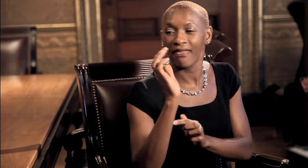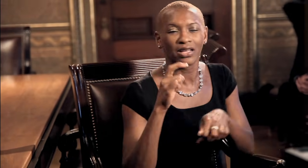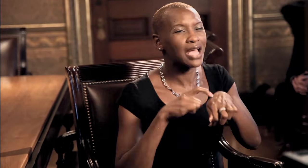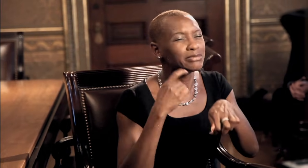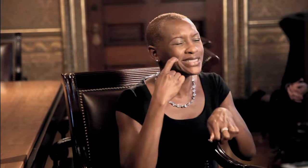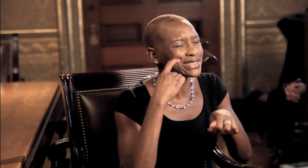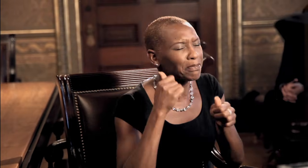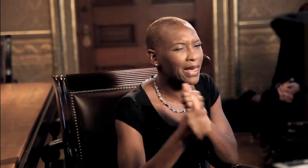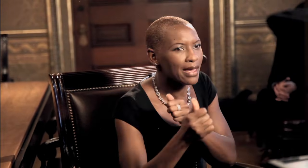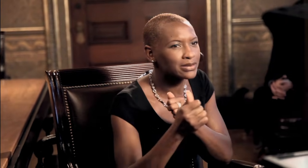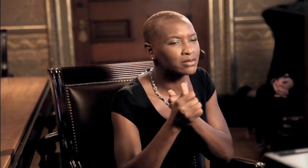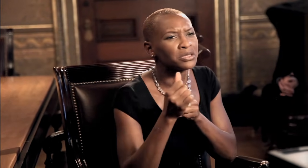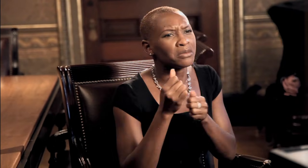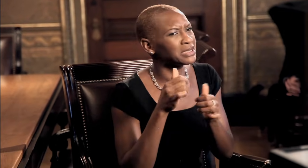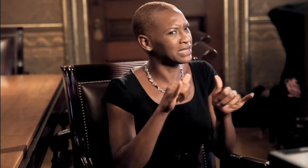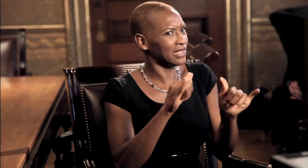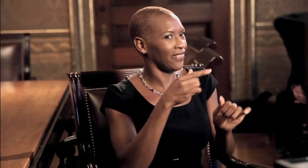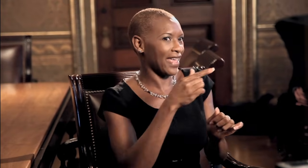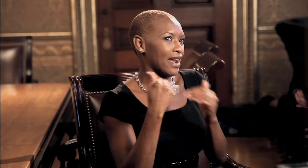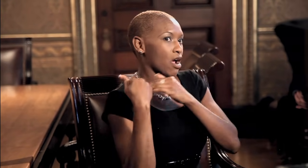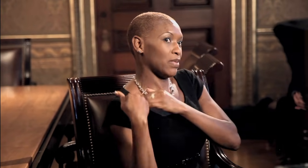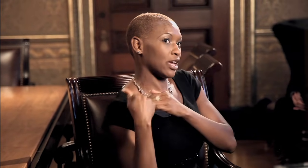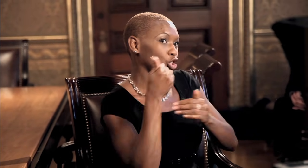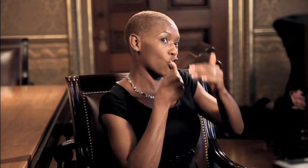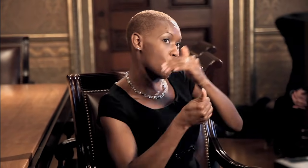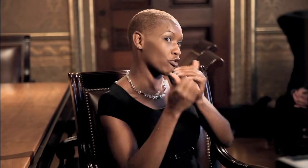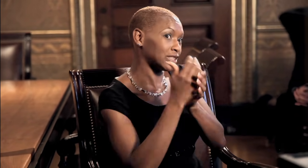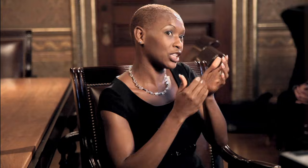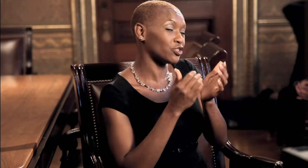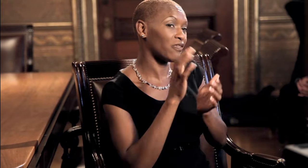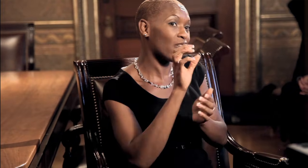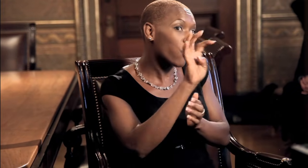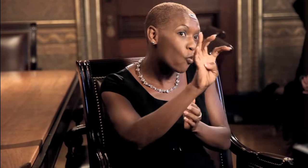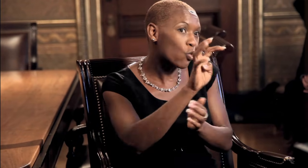The ADA had just passed at that time. But still, they had an obligation under Section 504